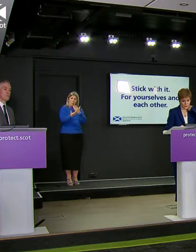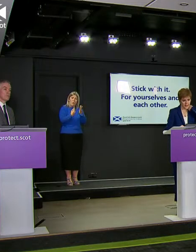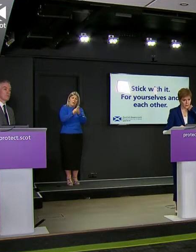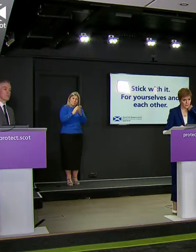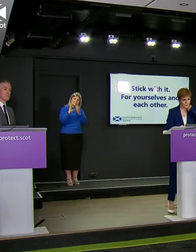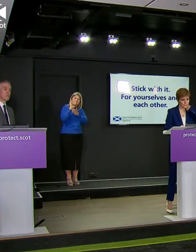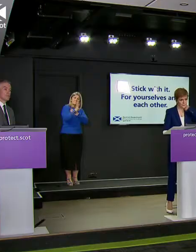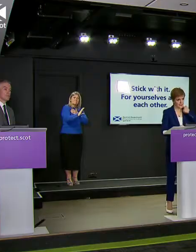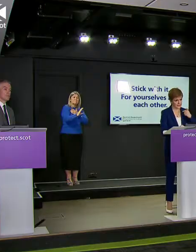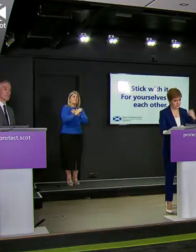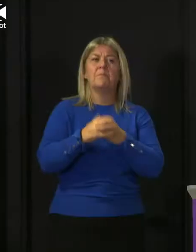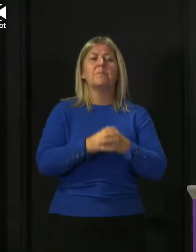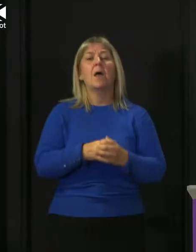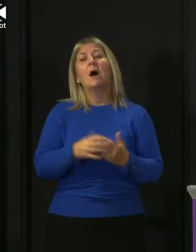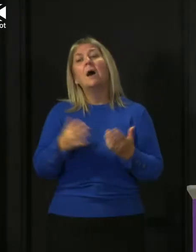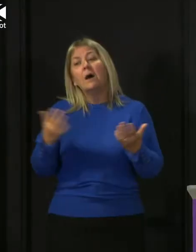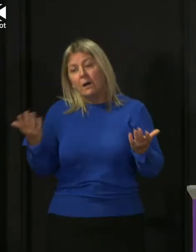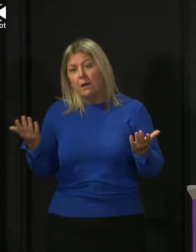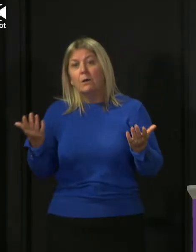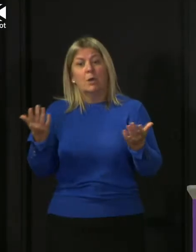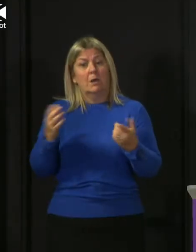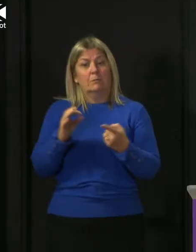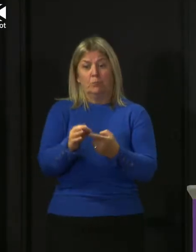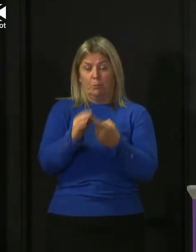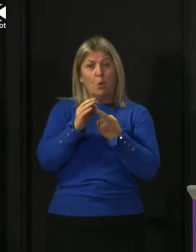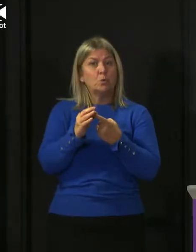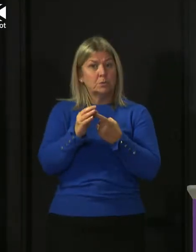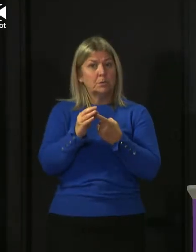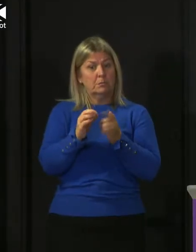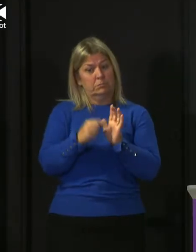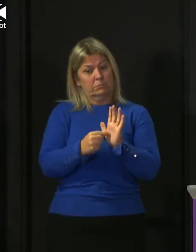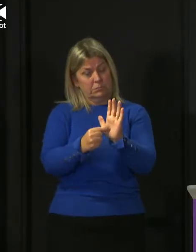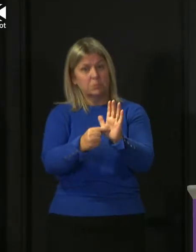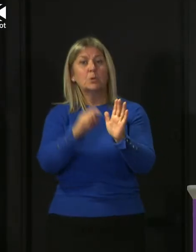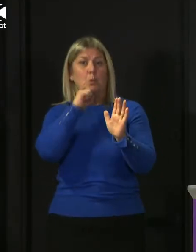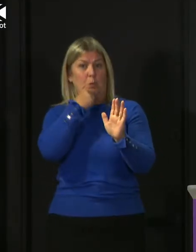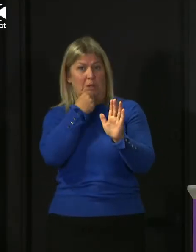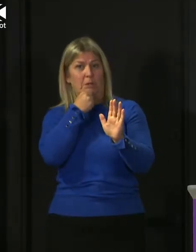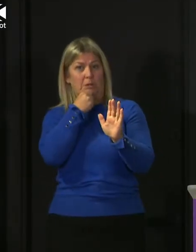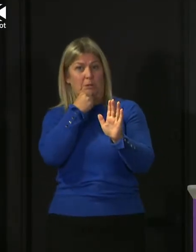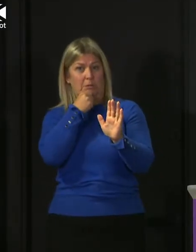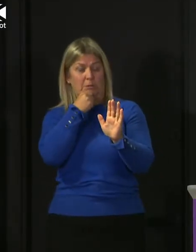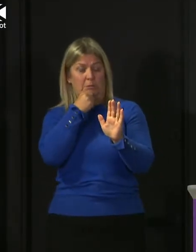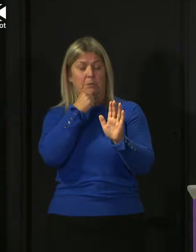We'll set out any proposals around that when we decide and set out restrictions. On the